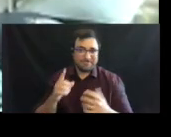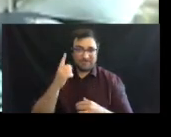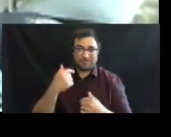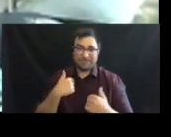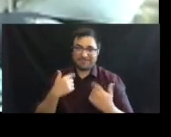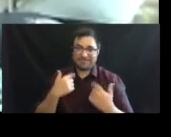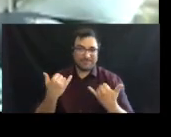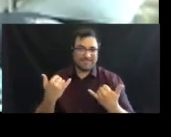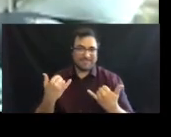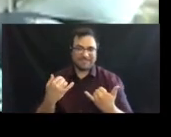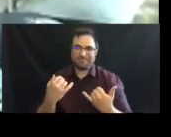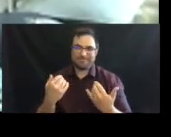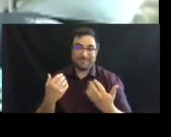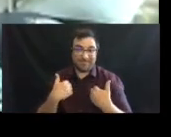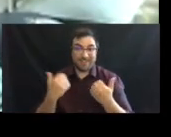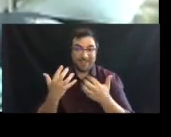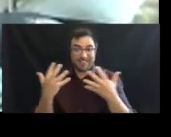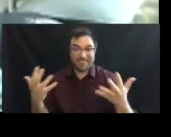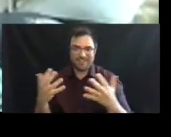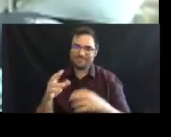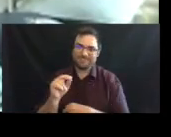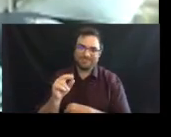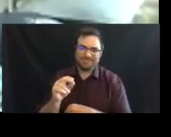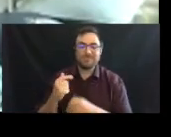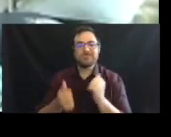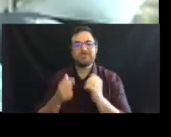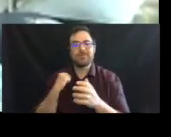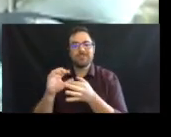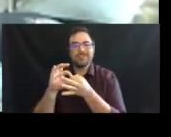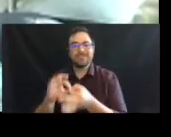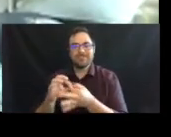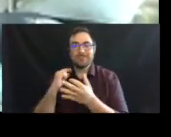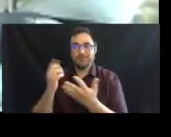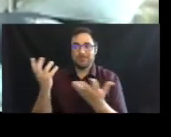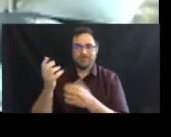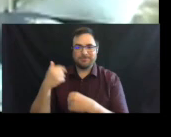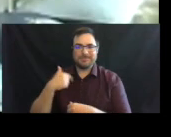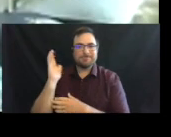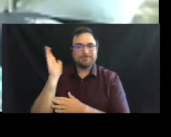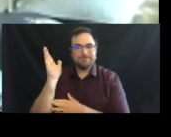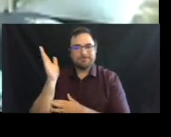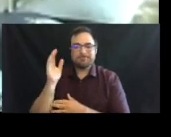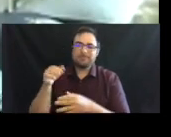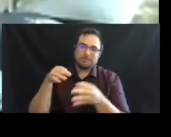today. Most of the presentation is going to be me talking. Part of the reason for that is